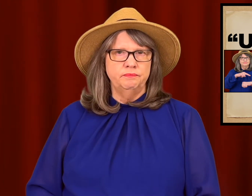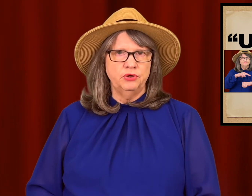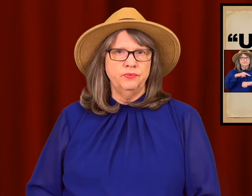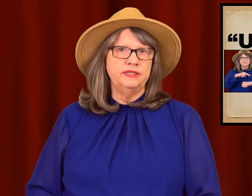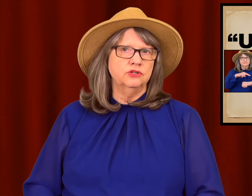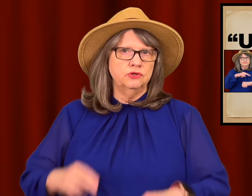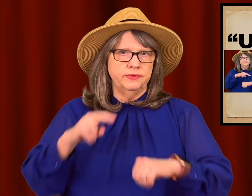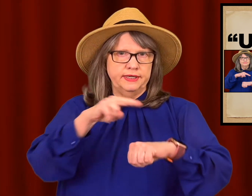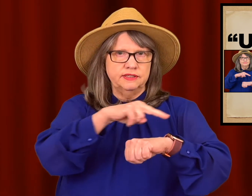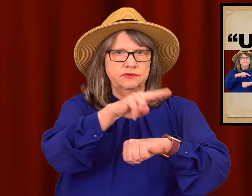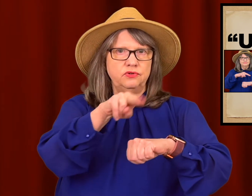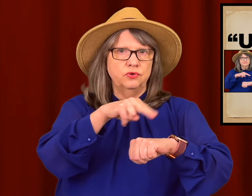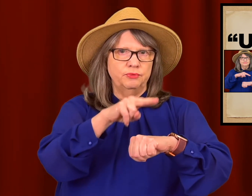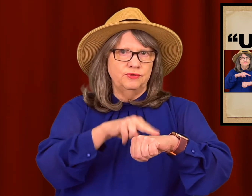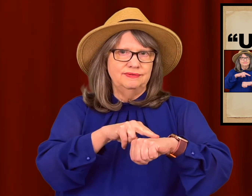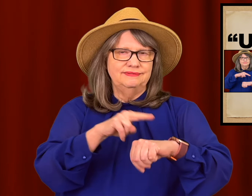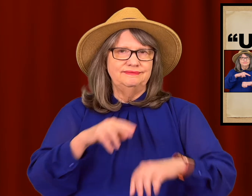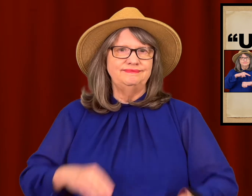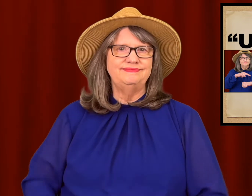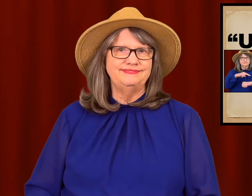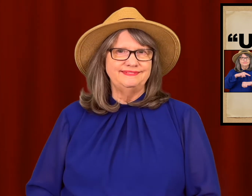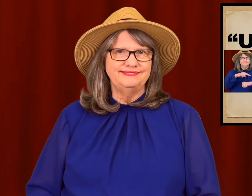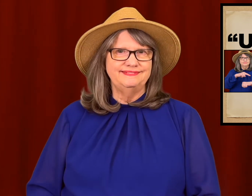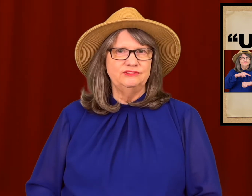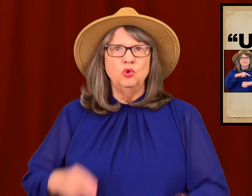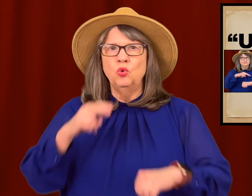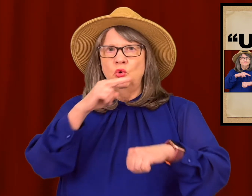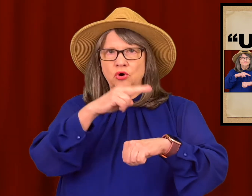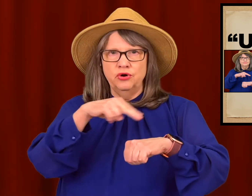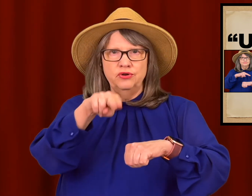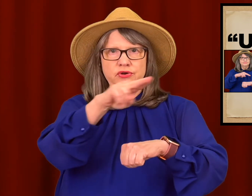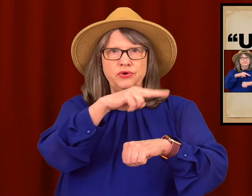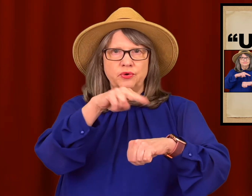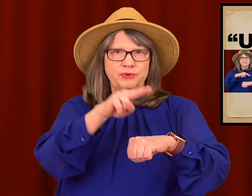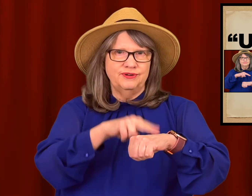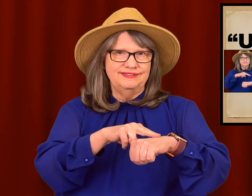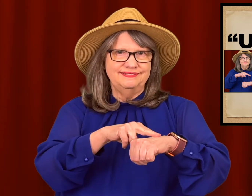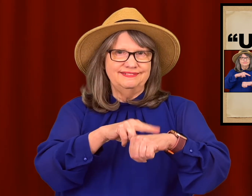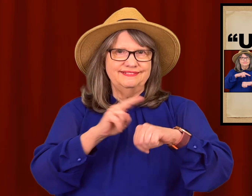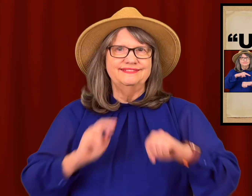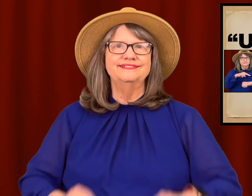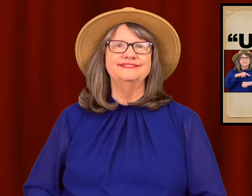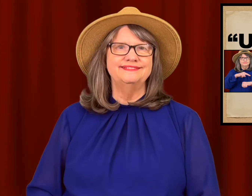Both ways are correct. NORMAL. Or NORMAL.